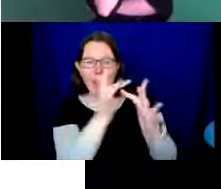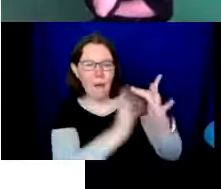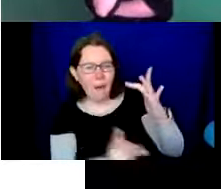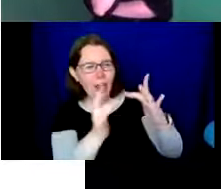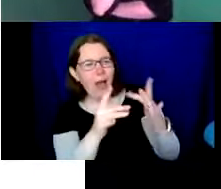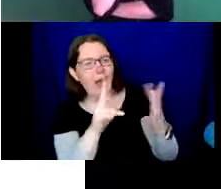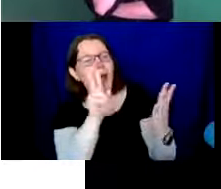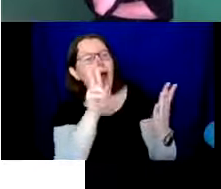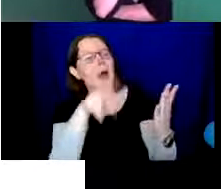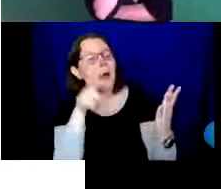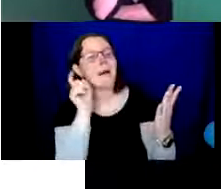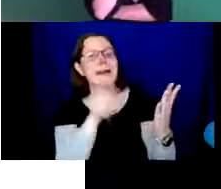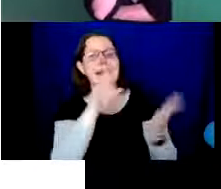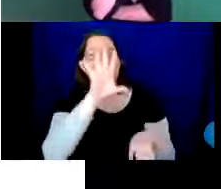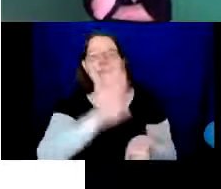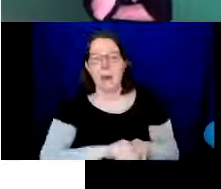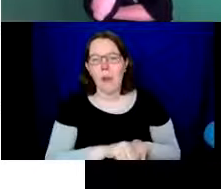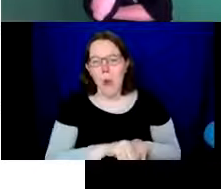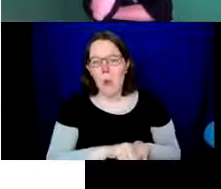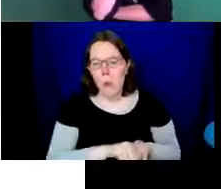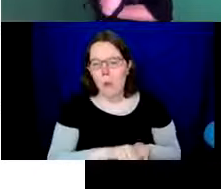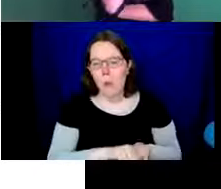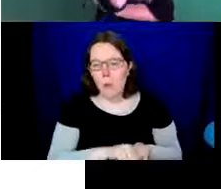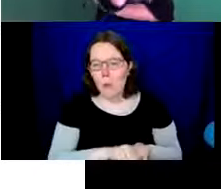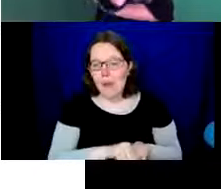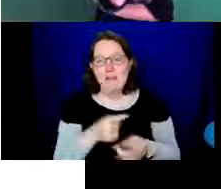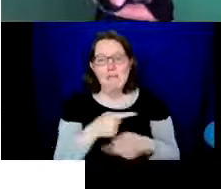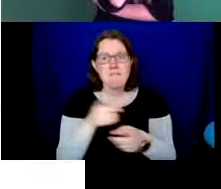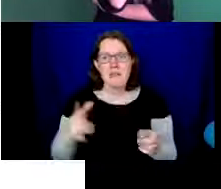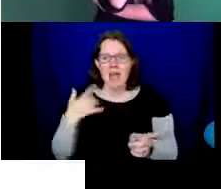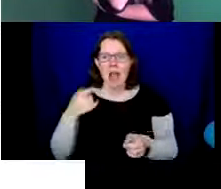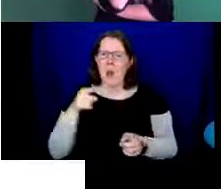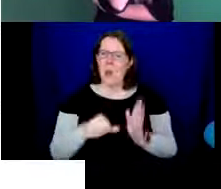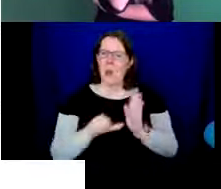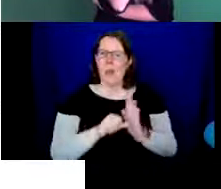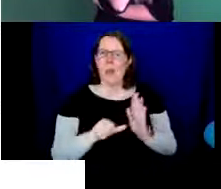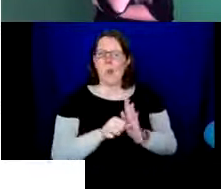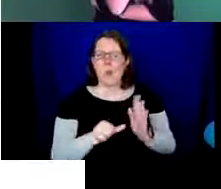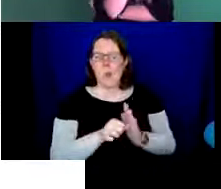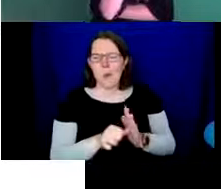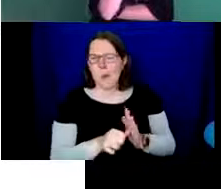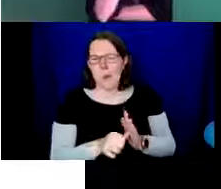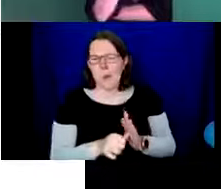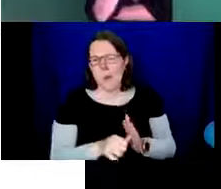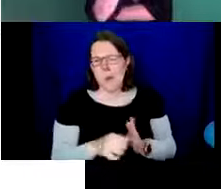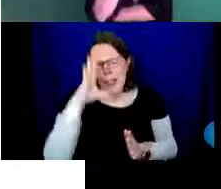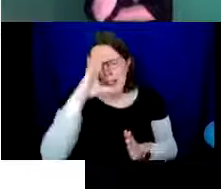if you've got any difficulty doing that for whatever reason um then you can email me at